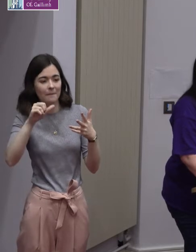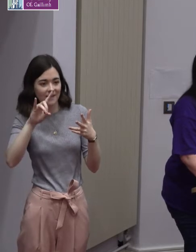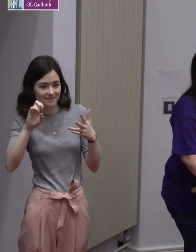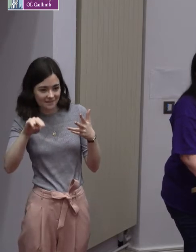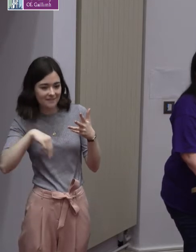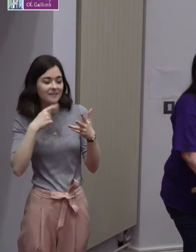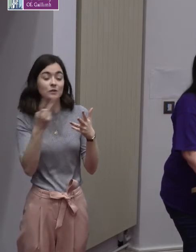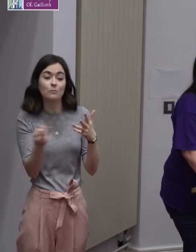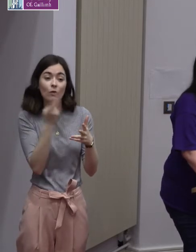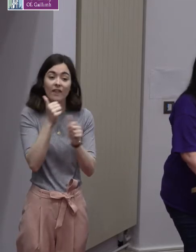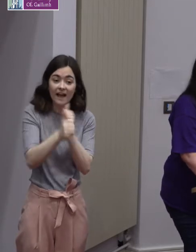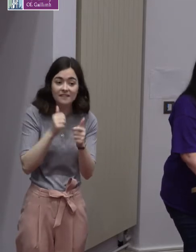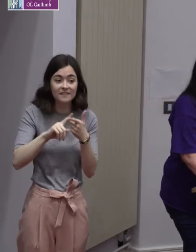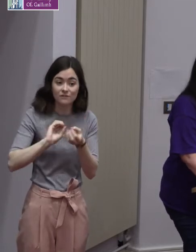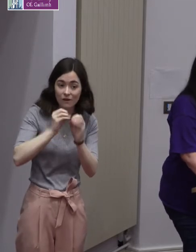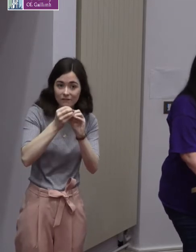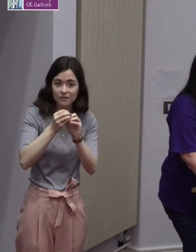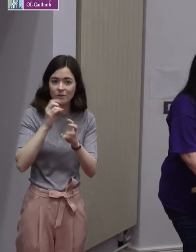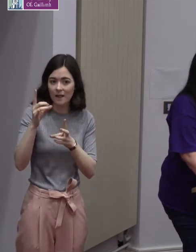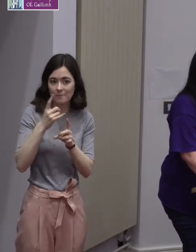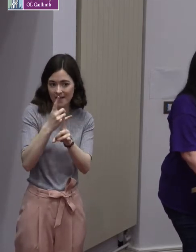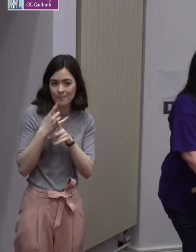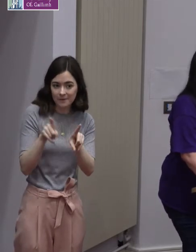Survey will be held there as well.